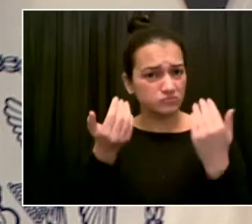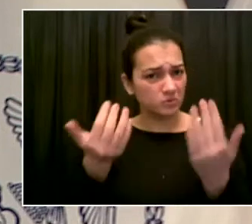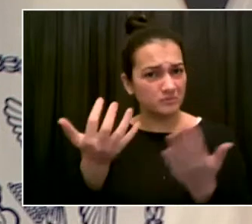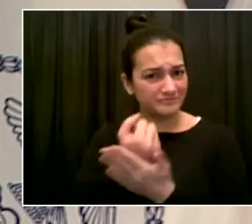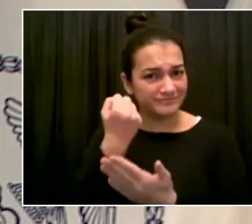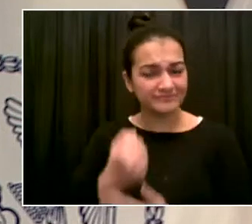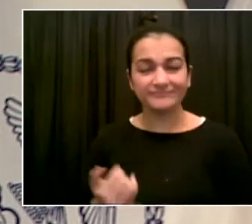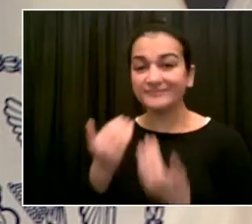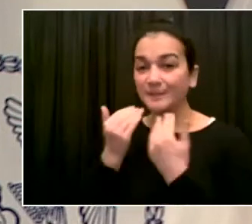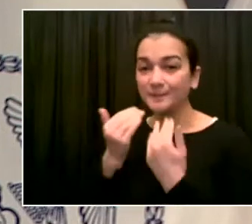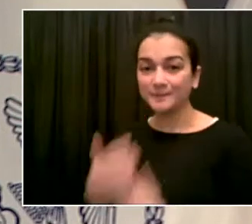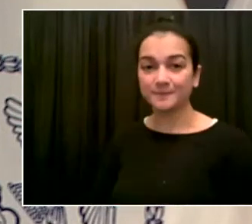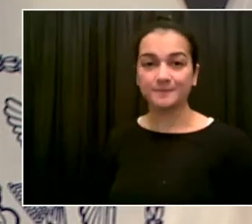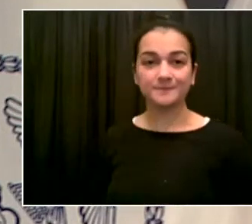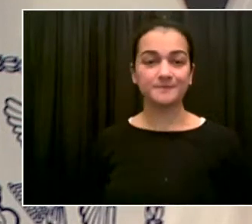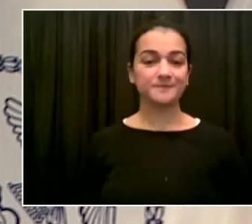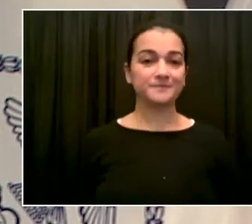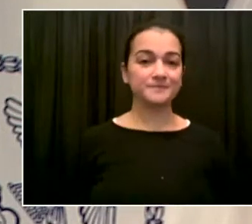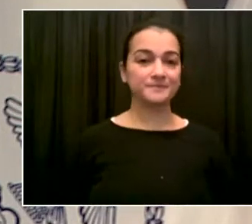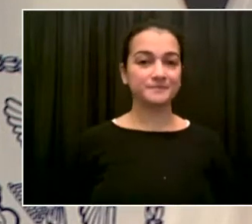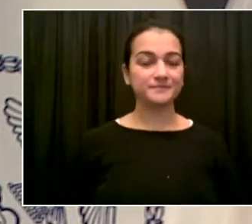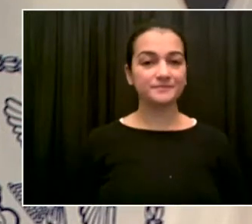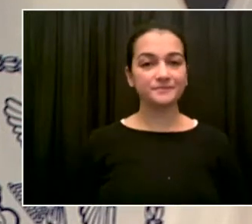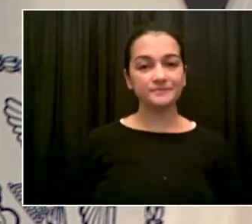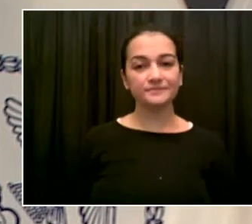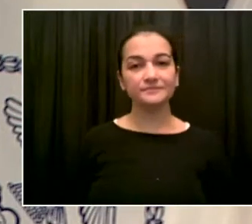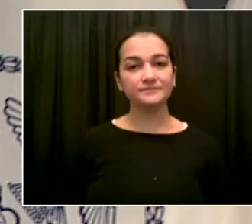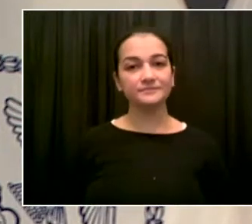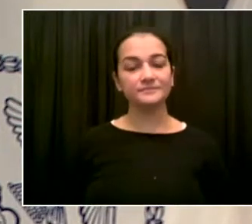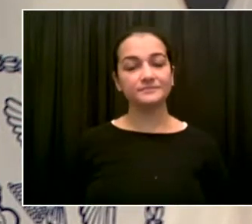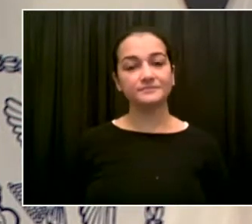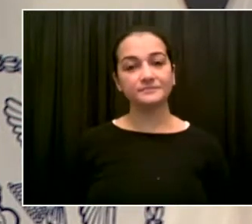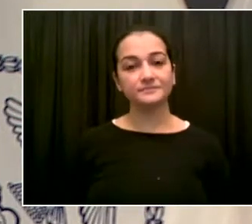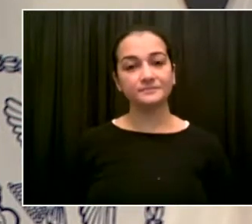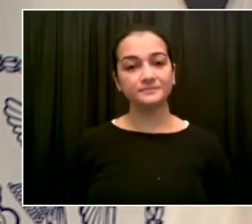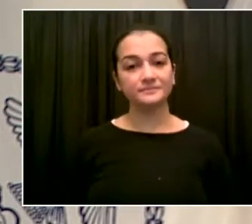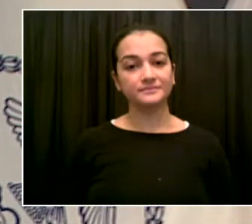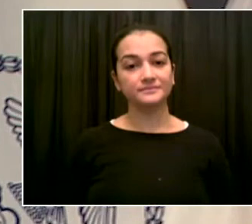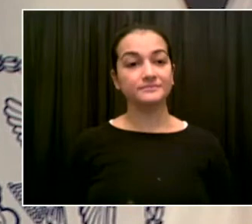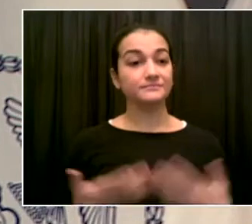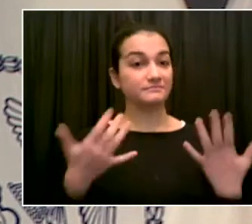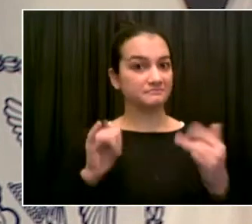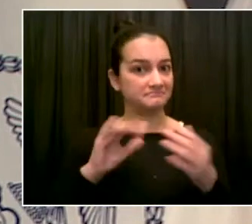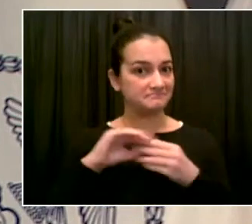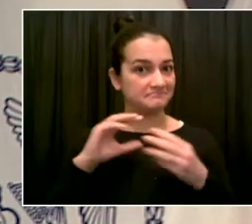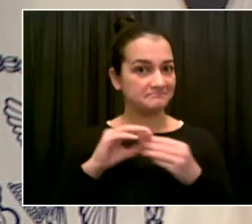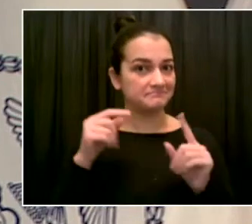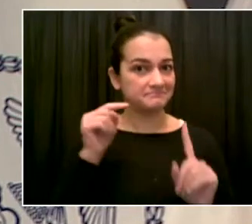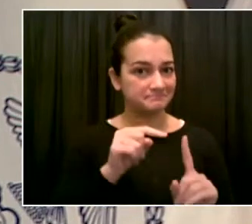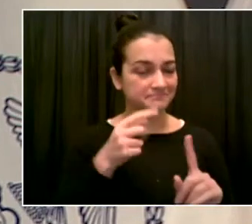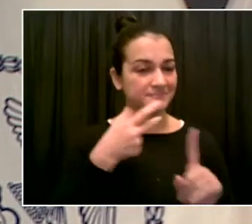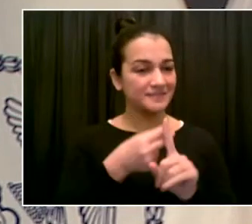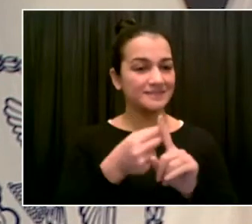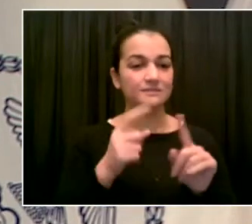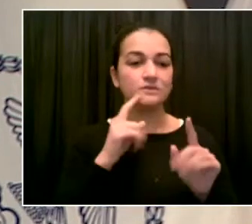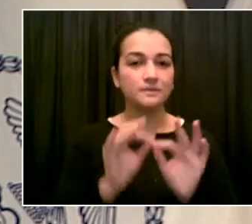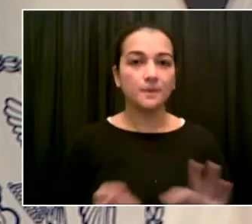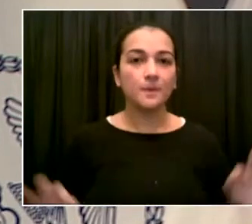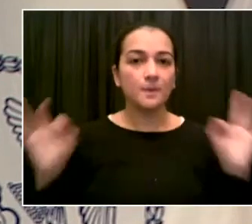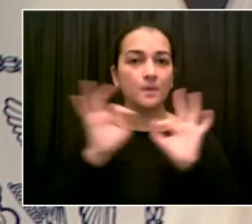IF YOU HAVE OTN GOT THE FLU SHOT, THIS IS A GREAT TIME TO GET THAT DONE AND YOU CAN GET THEBOM TH DONE IT ONCE. THANK YOU, VERY MUCH, COUNCILMEMBER. EVERYONE,